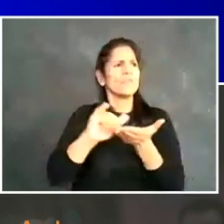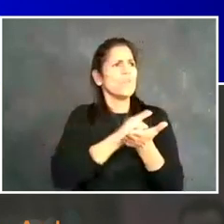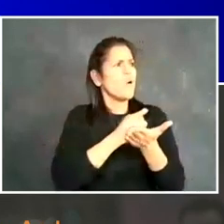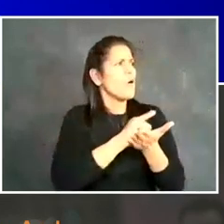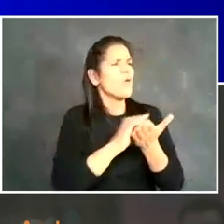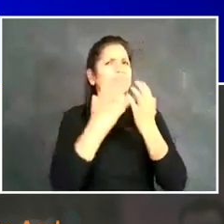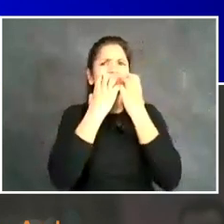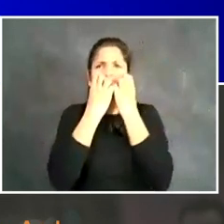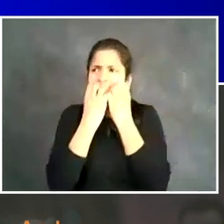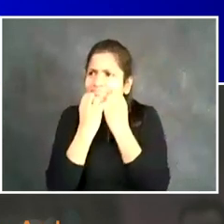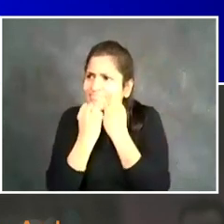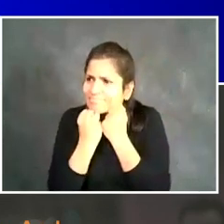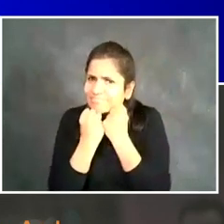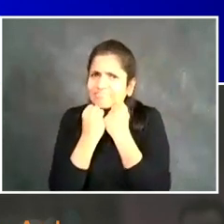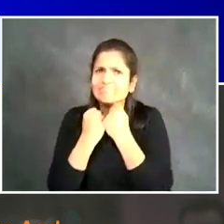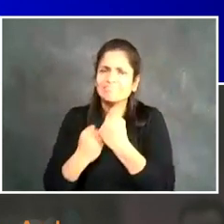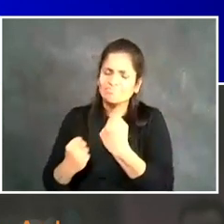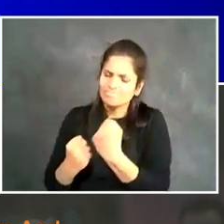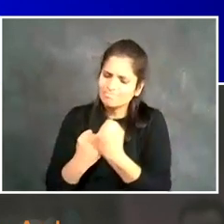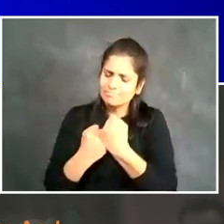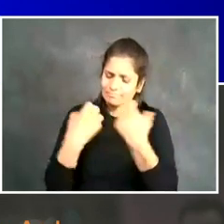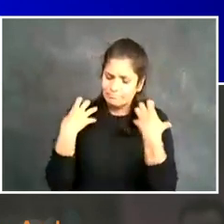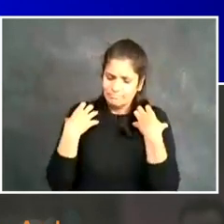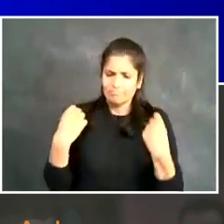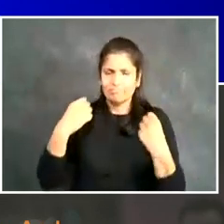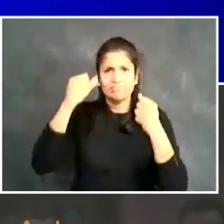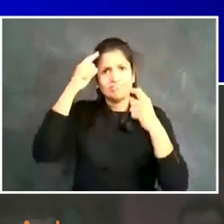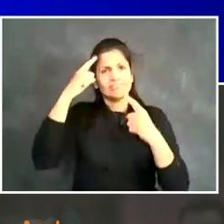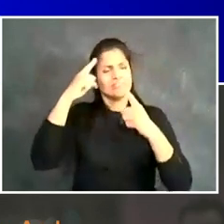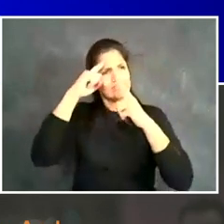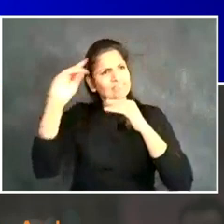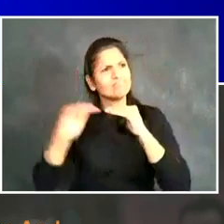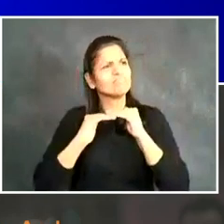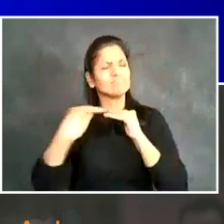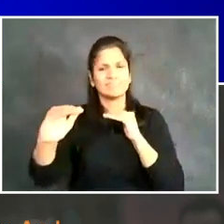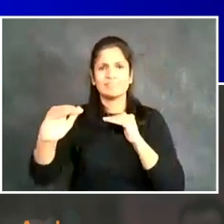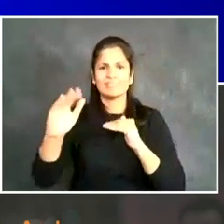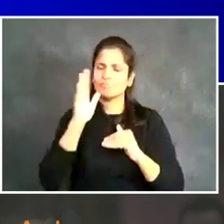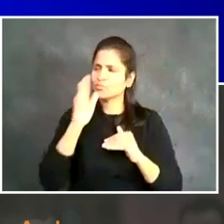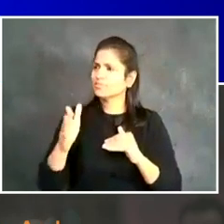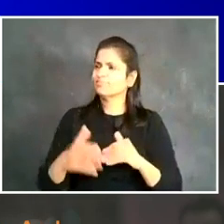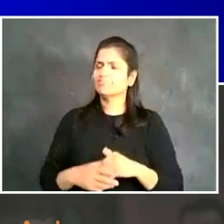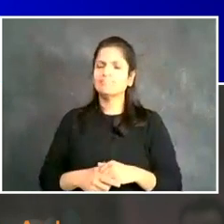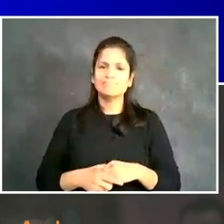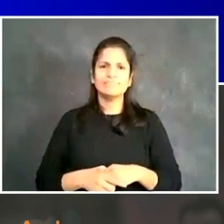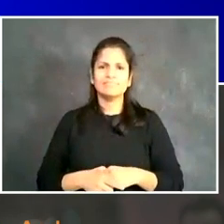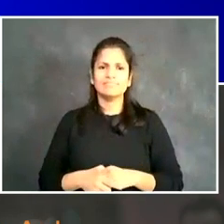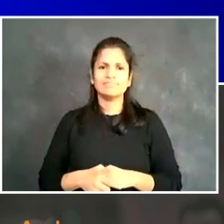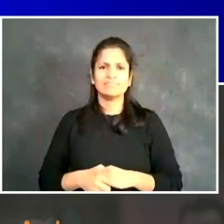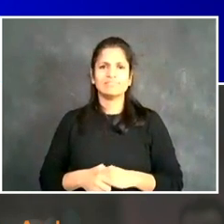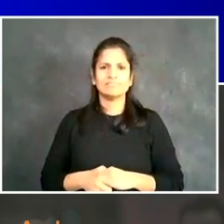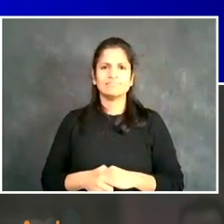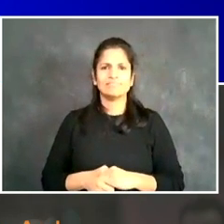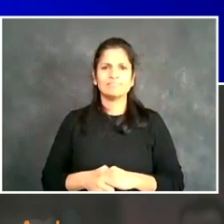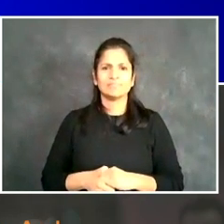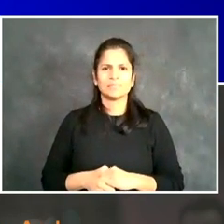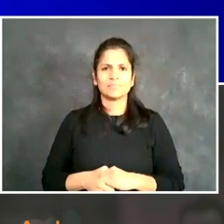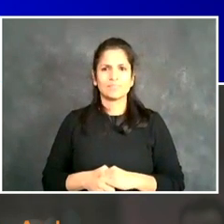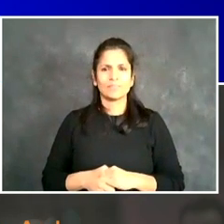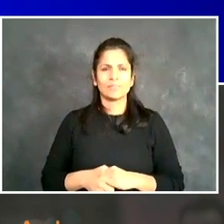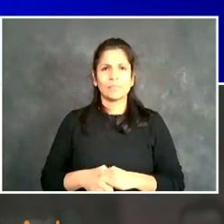AND I STAYED HEALTHY IN MIND,